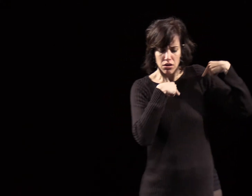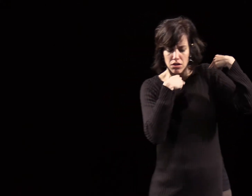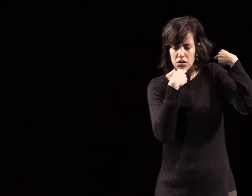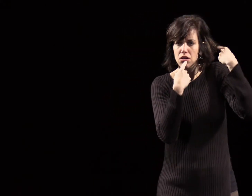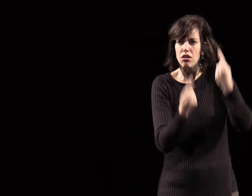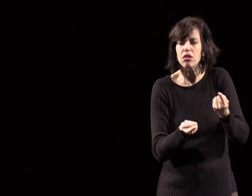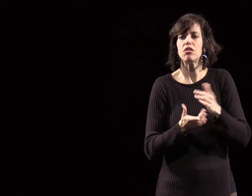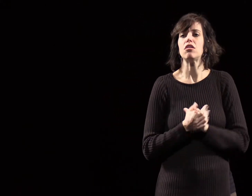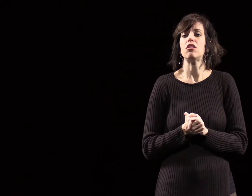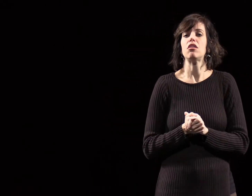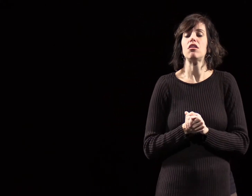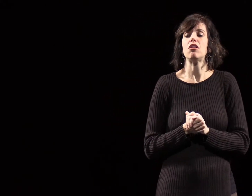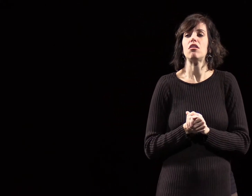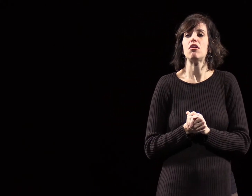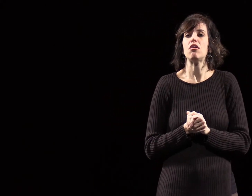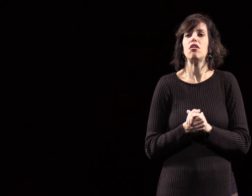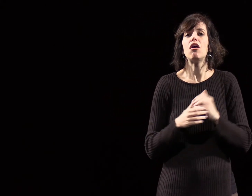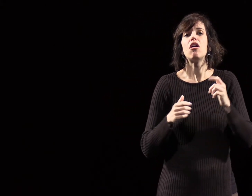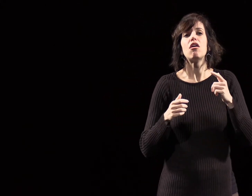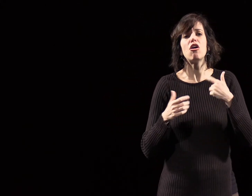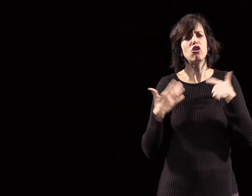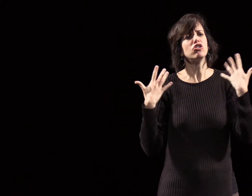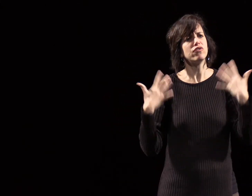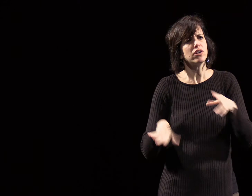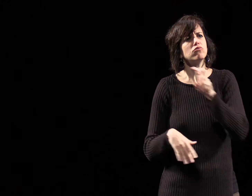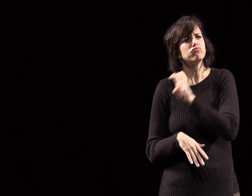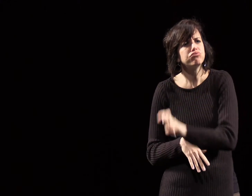And I'm so grateful for his influence and inspiration.